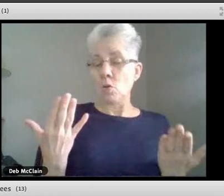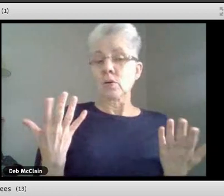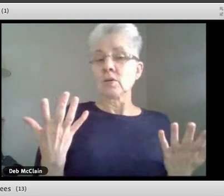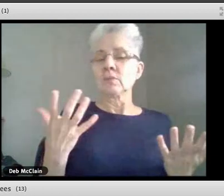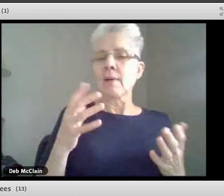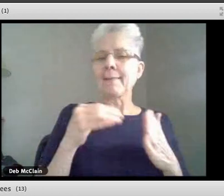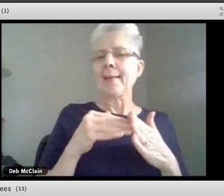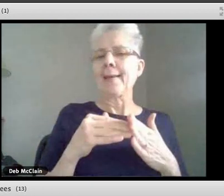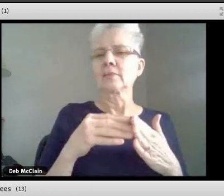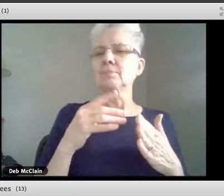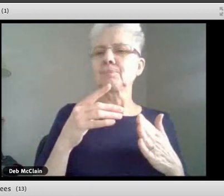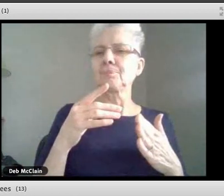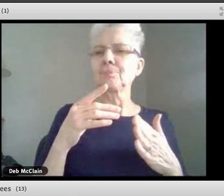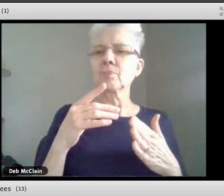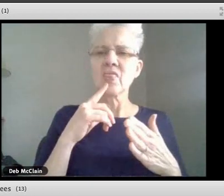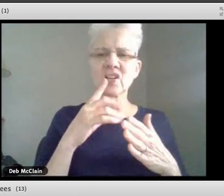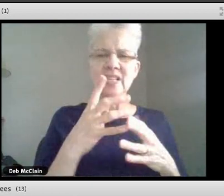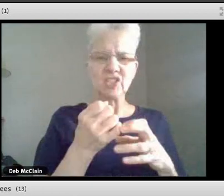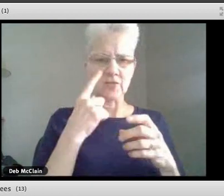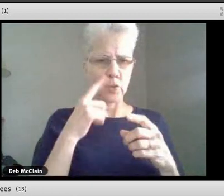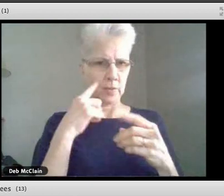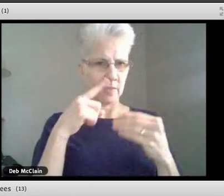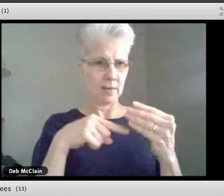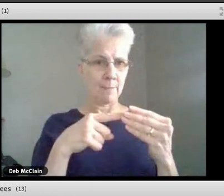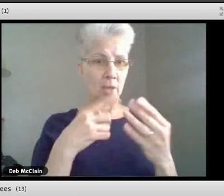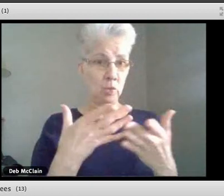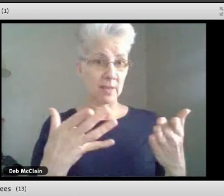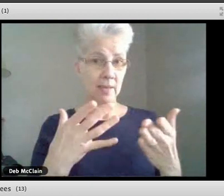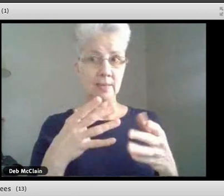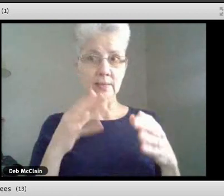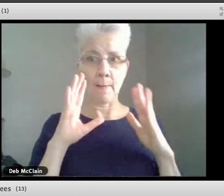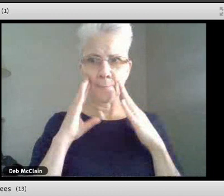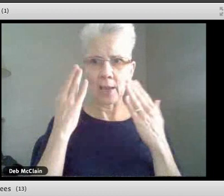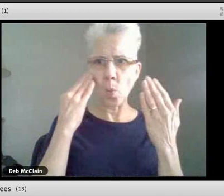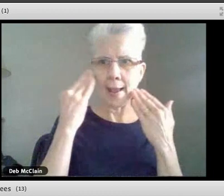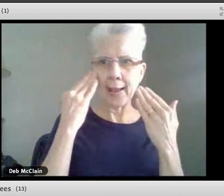to think about that and be aware and go look at that, right?